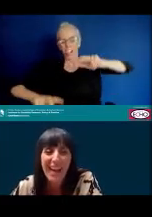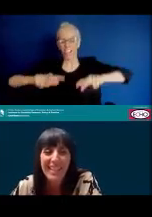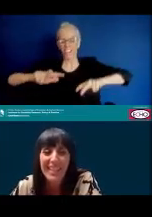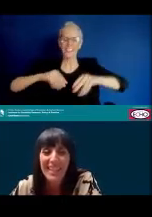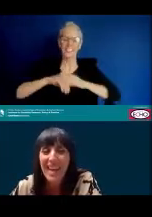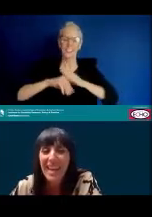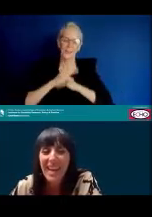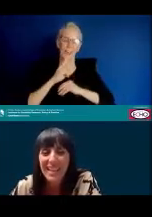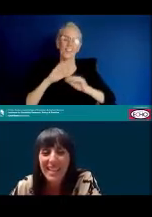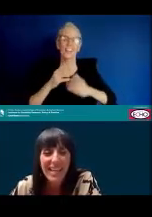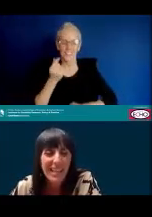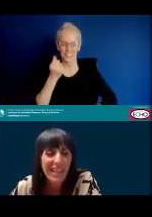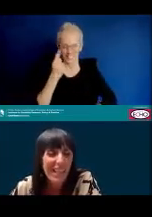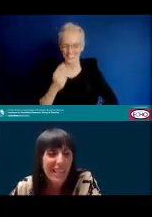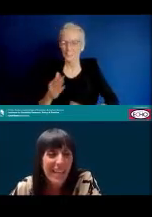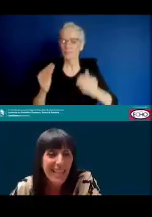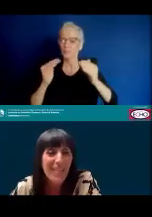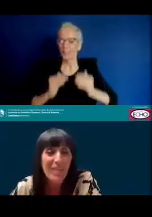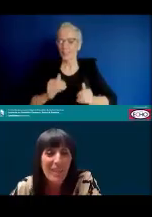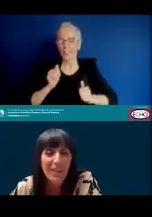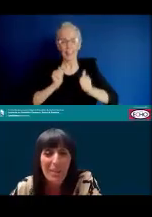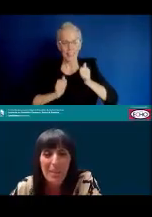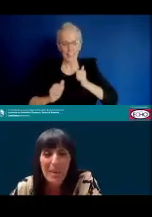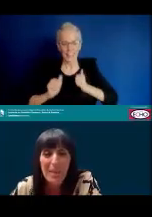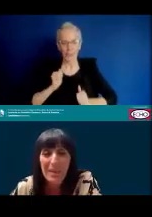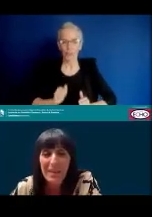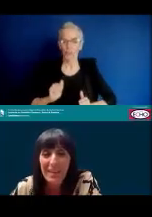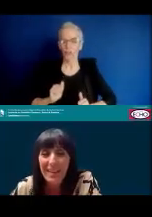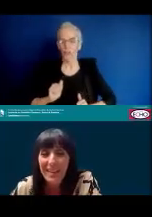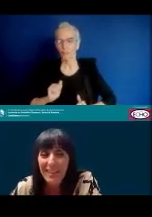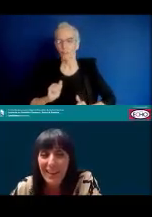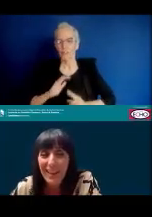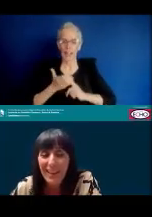acting and singing and dancing with a group of people, yeah,